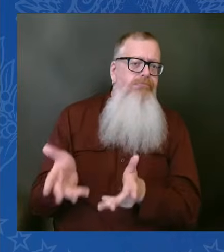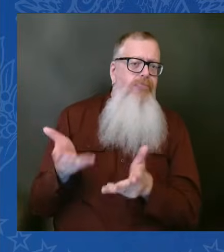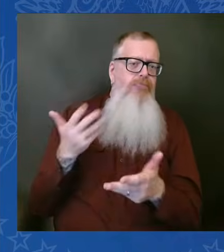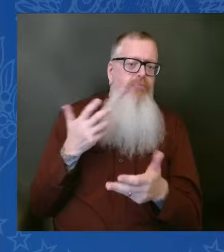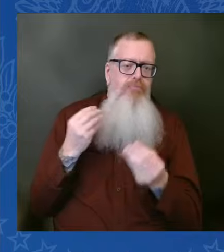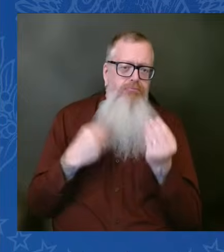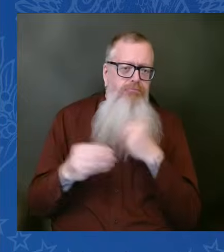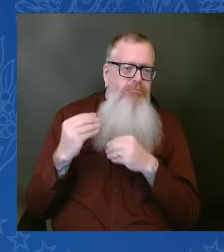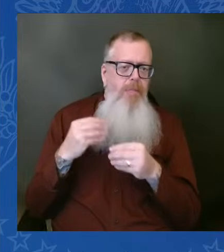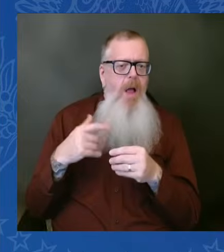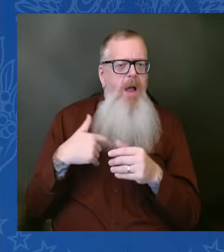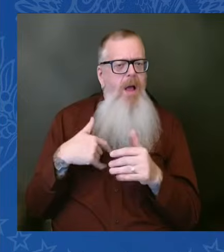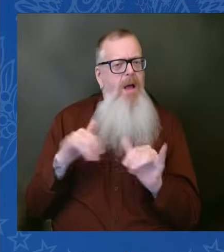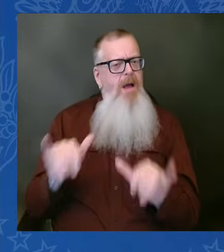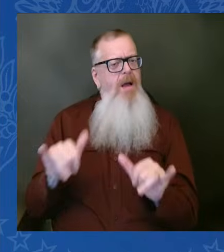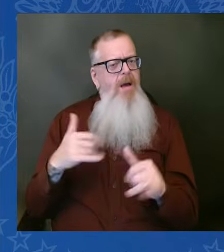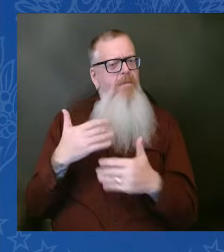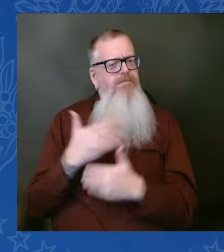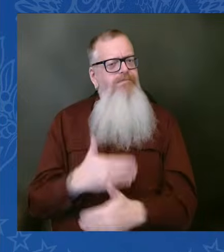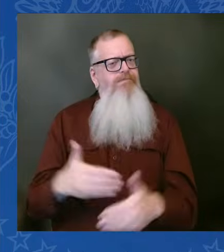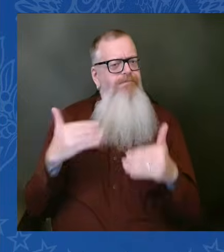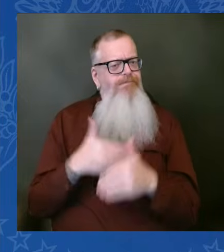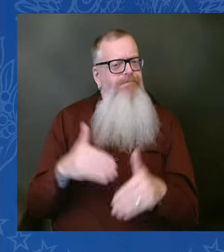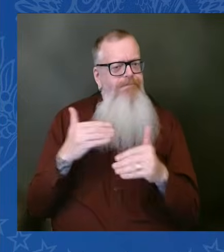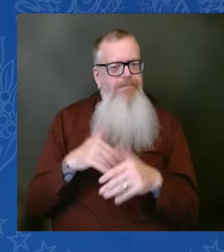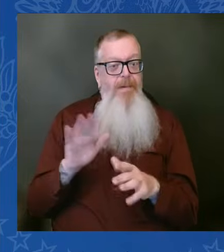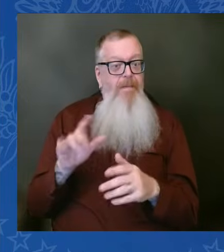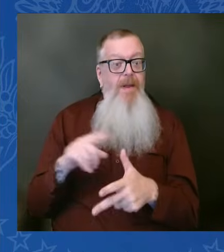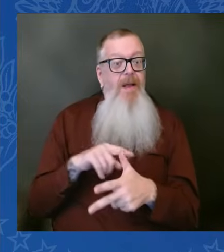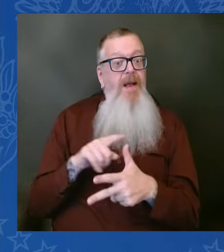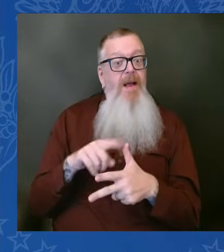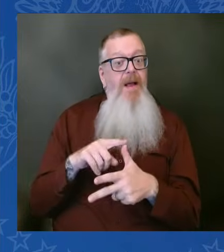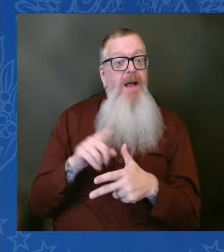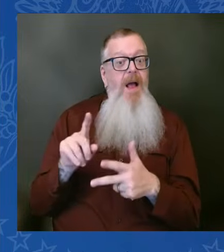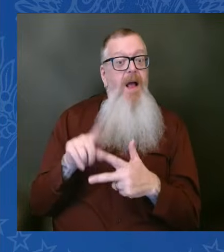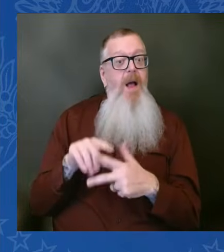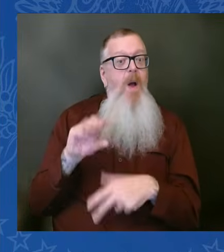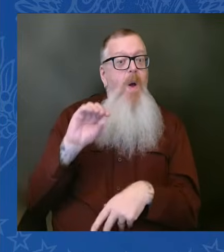Barack wanted me because of my background in foreign policy and my ability to work in the Congress fairly well.